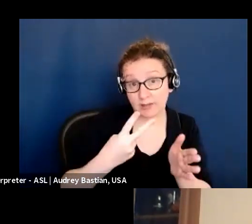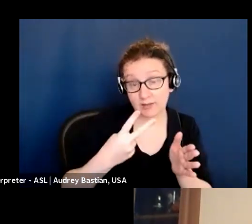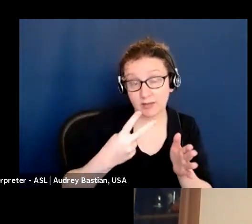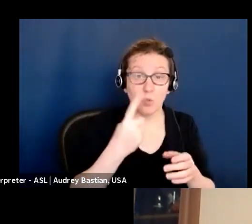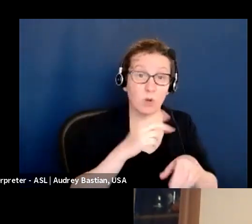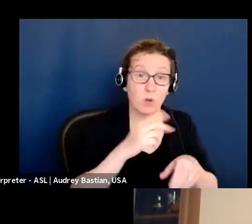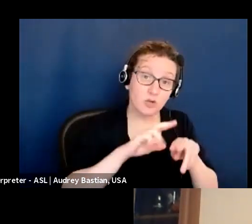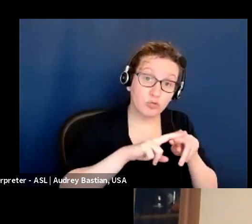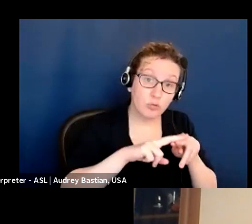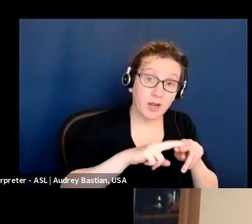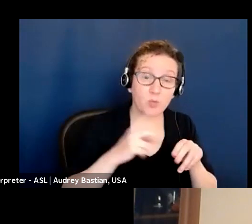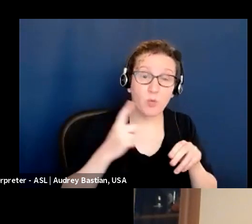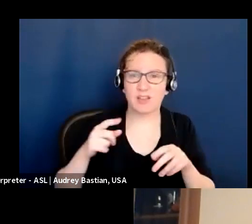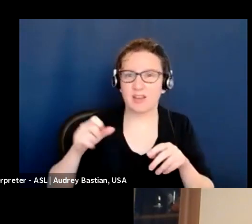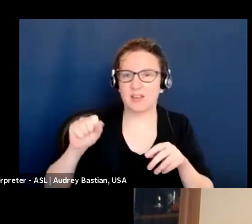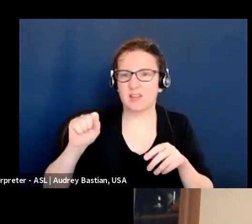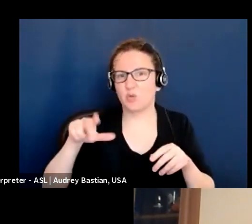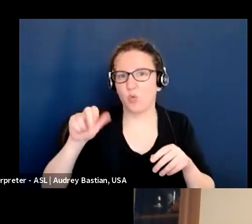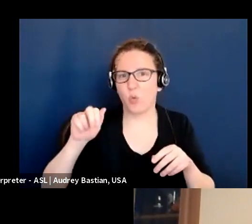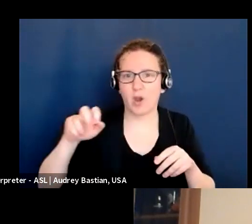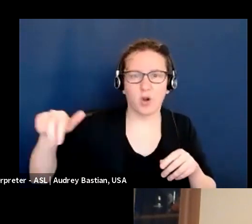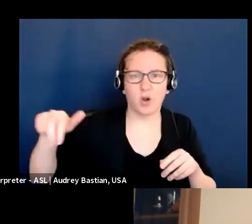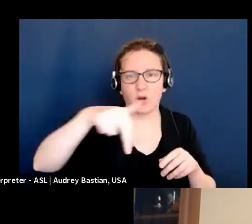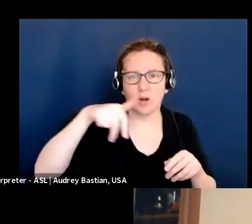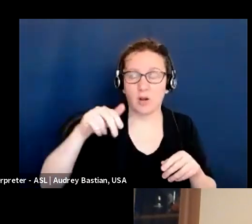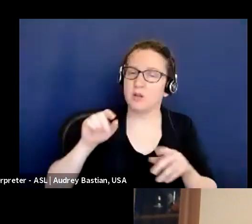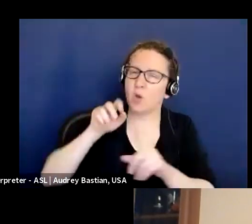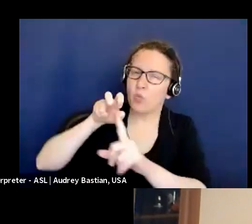I went to the police and they were able to find it for me in less than 24 hours.